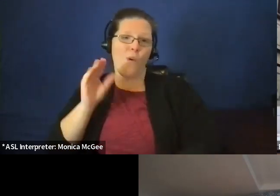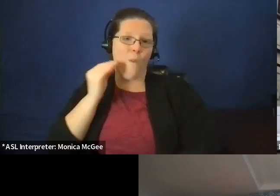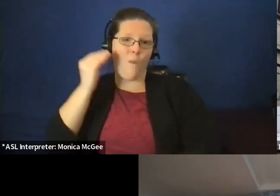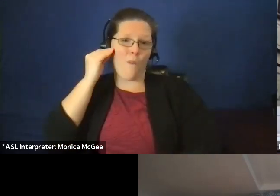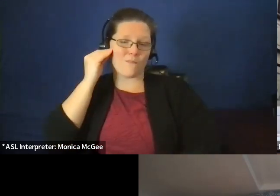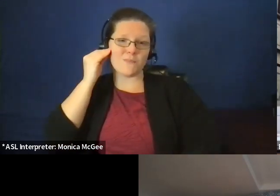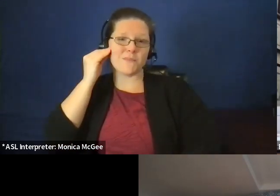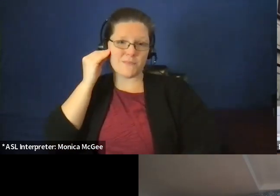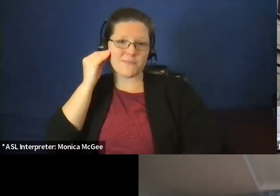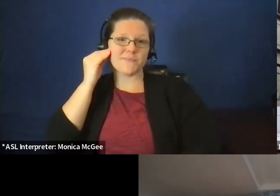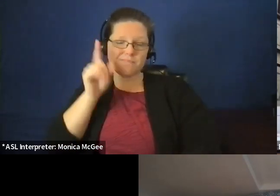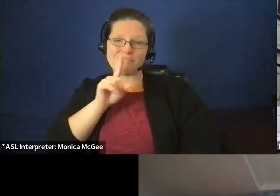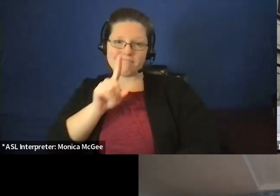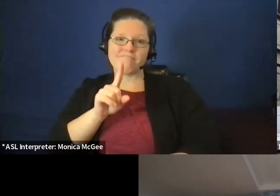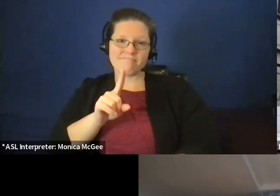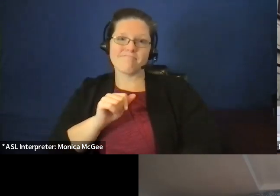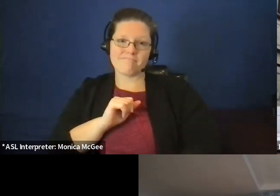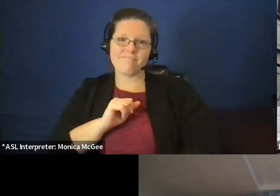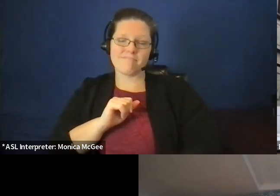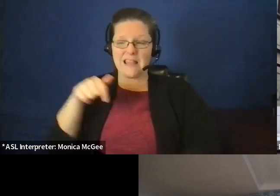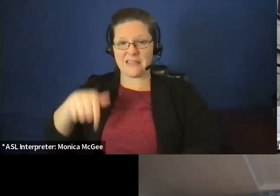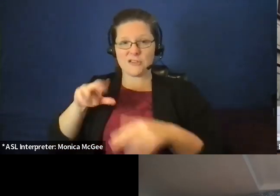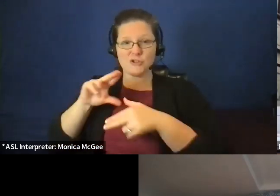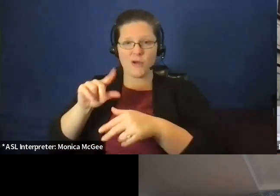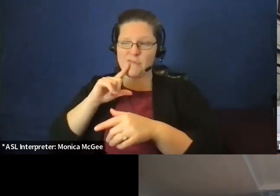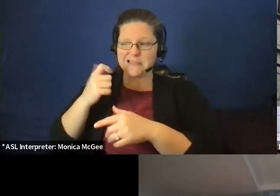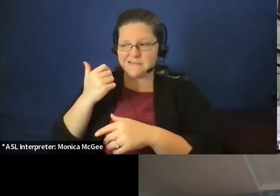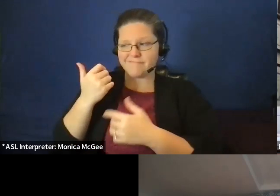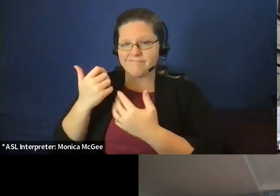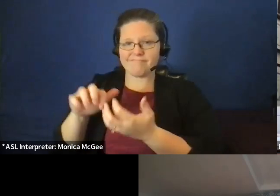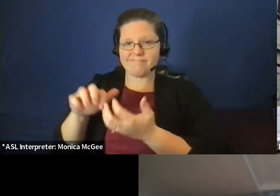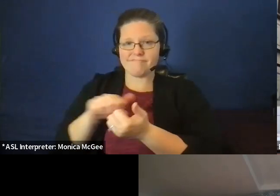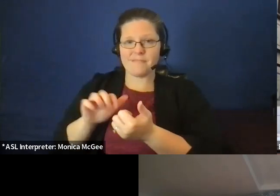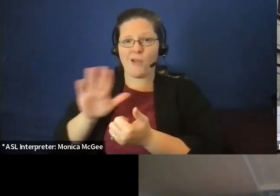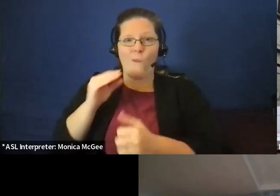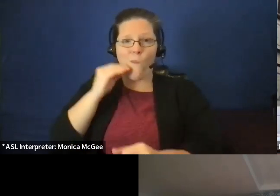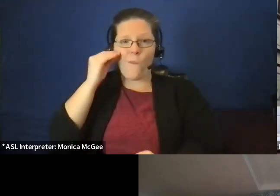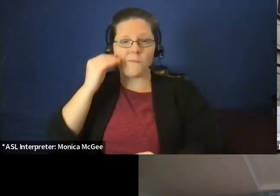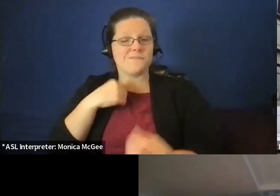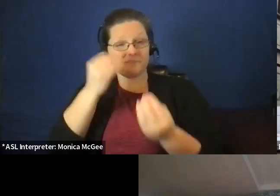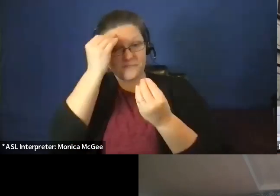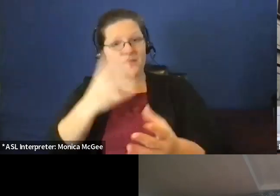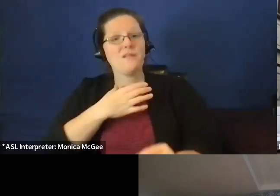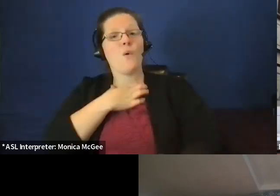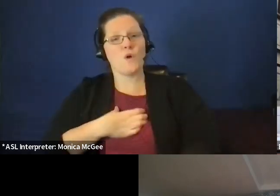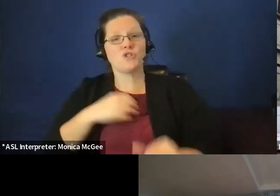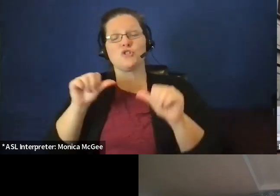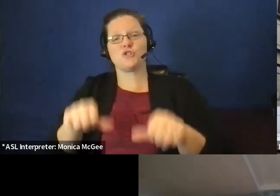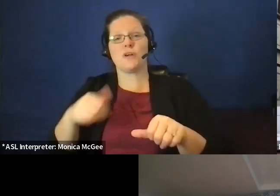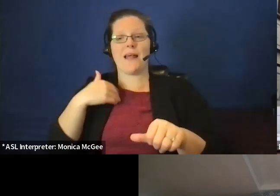take care of the teams. We have staff that have lost their home in this